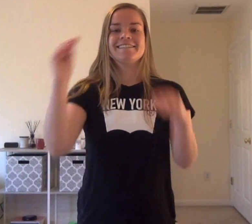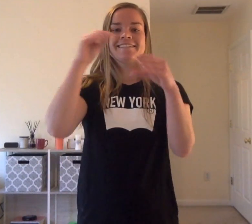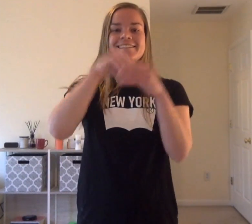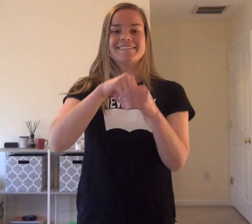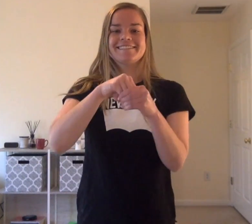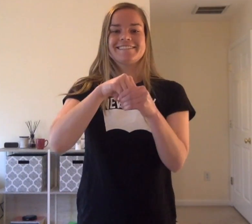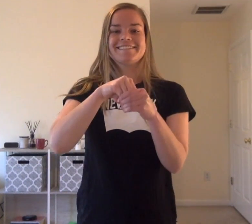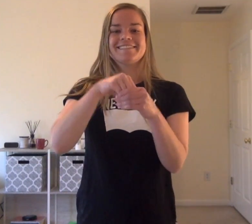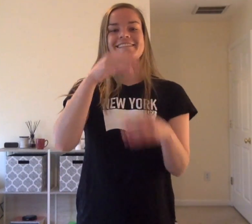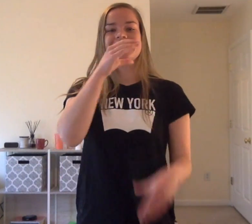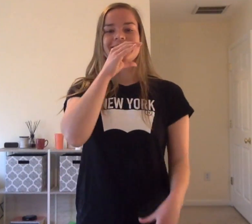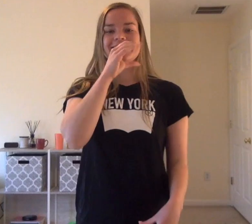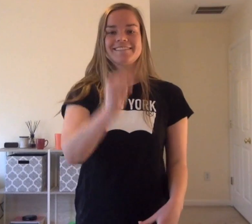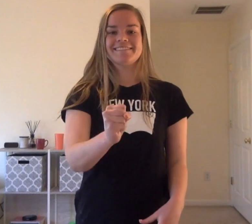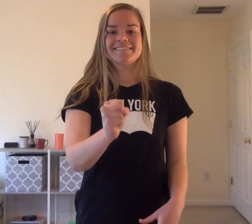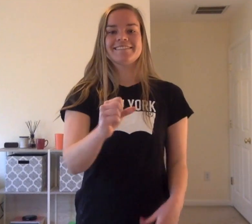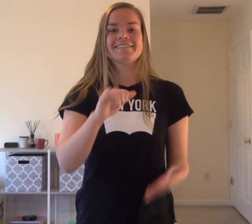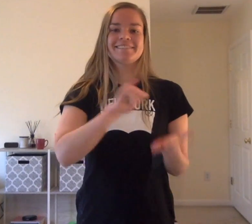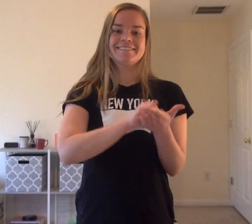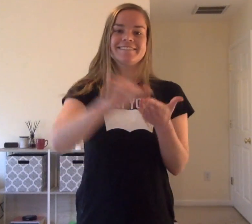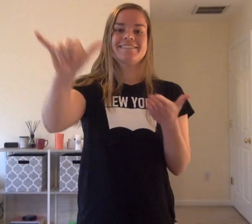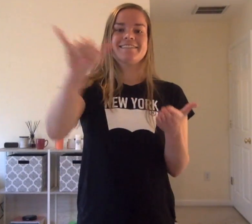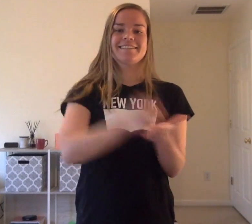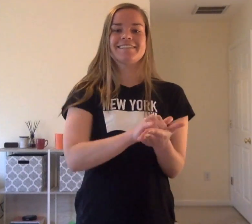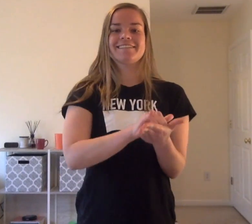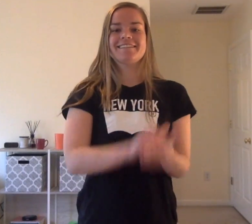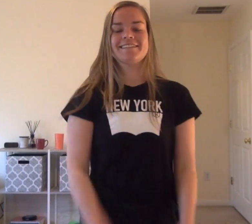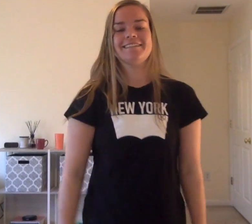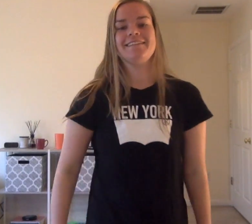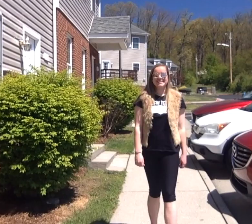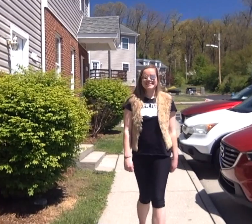In old New York